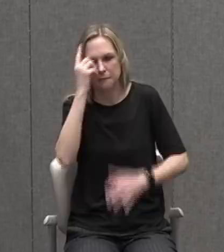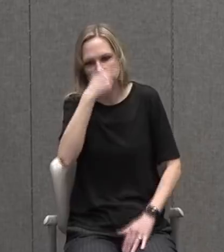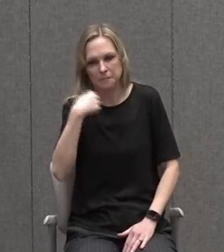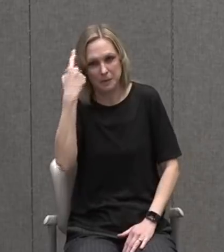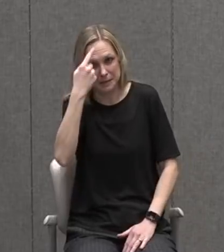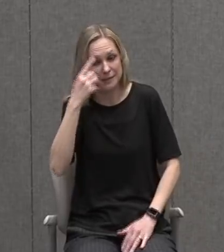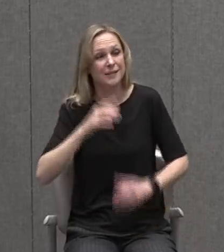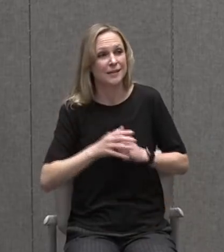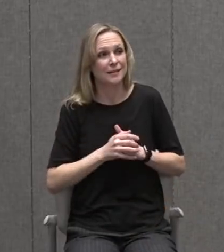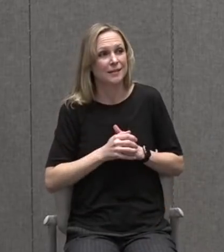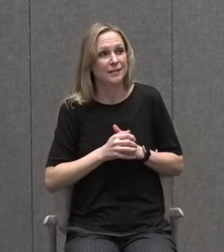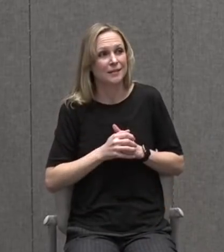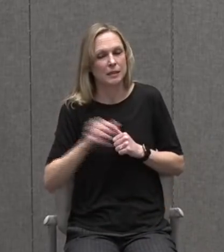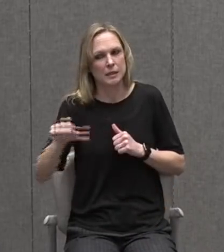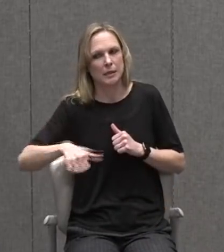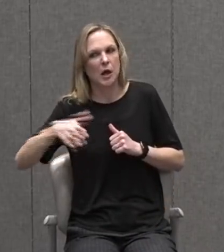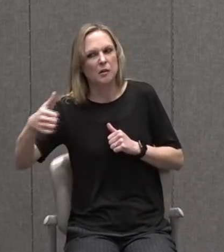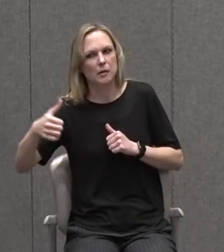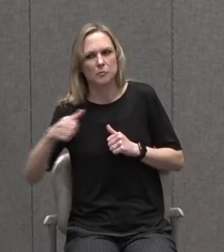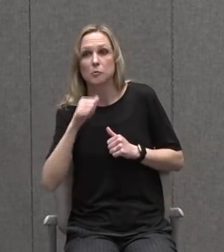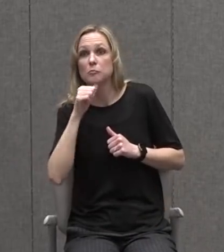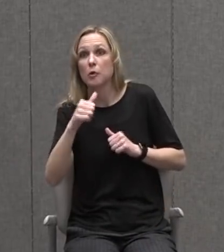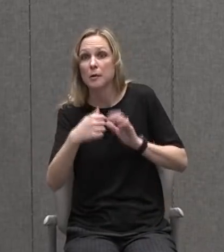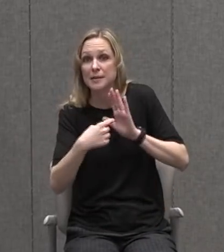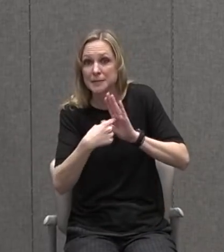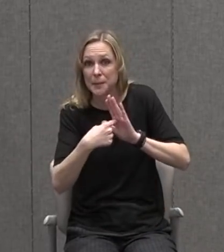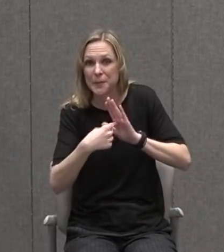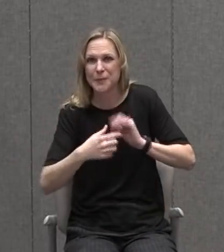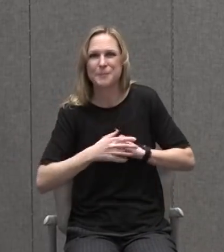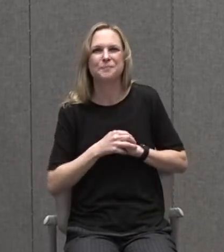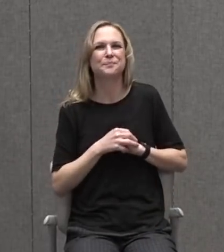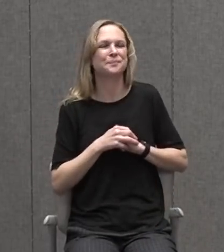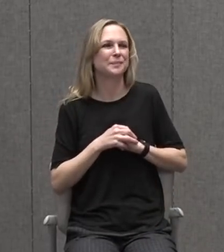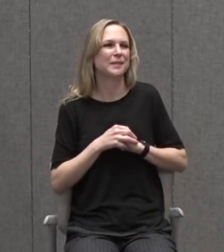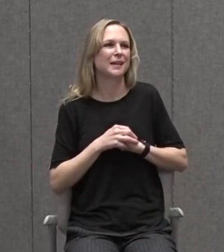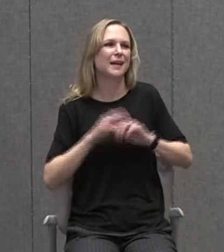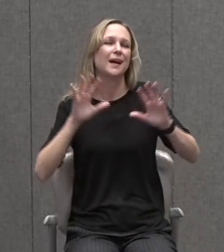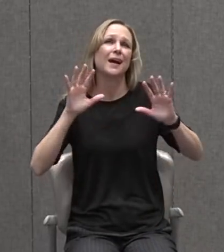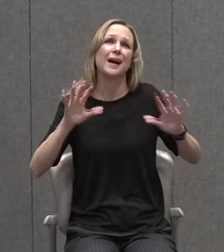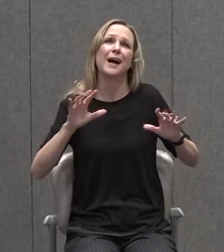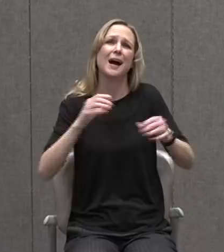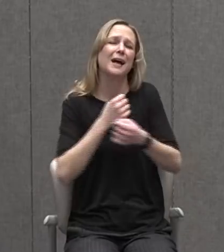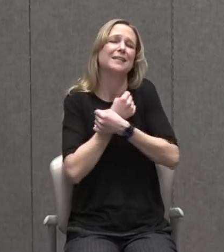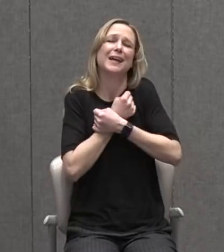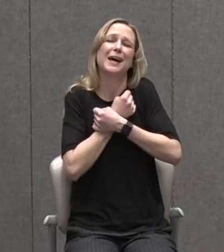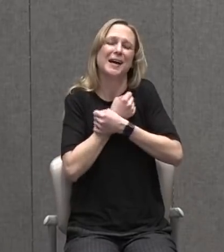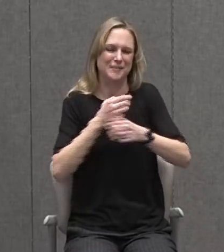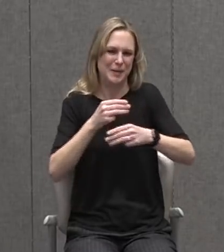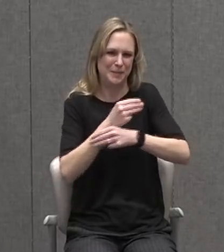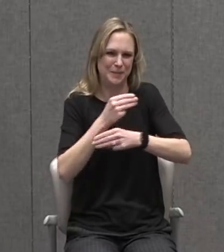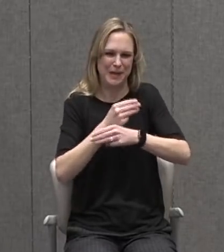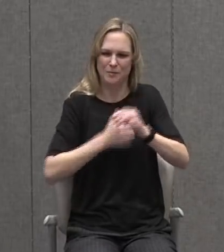And here's another non example. Oh, I love math, it's my favorite thing